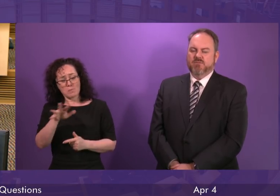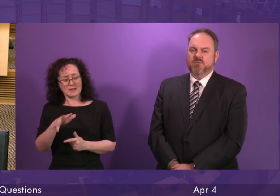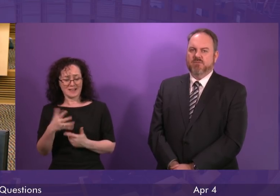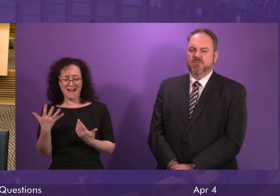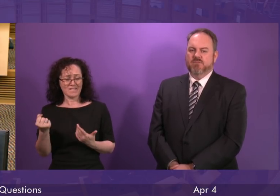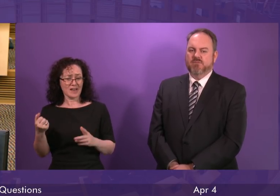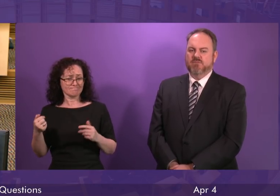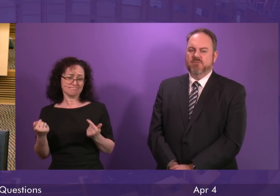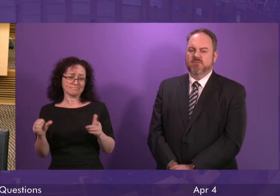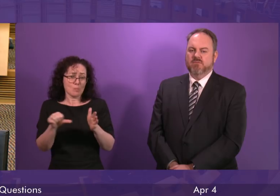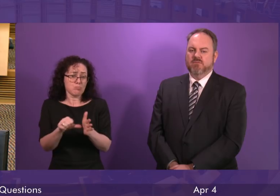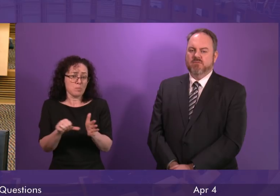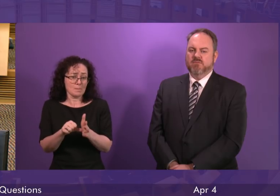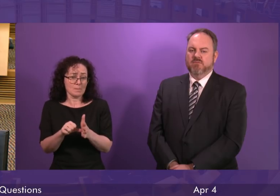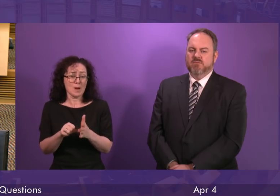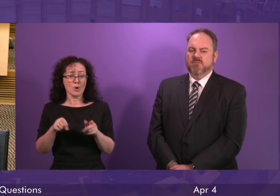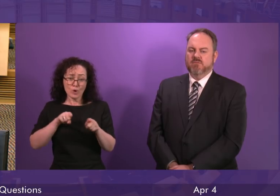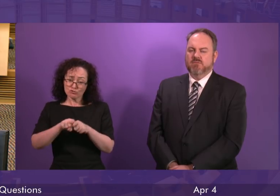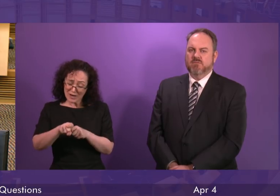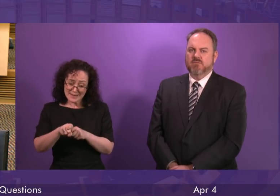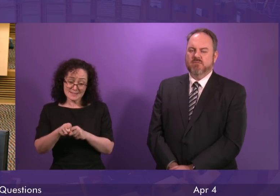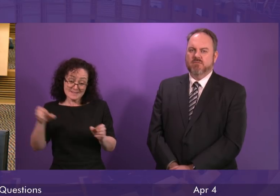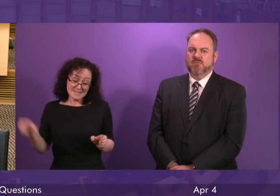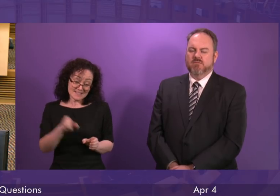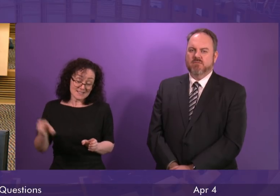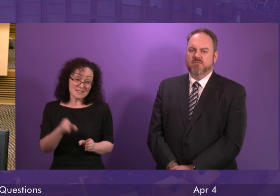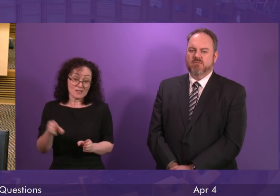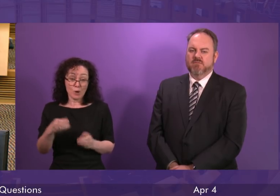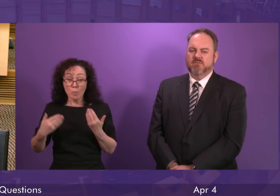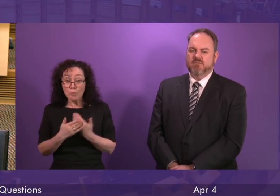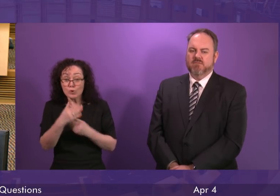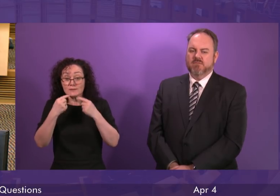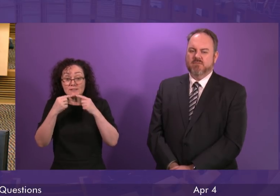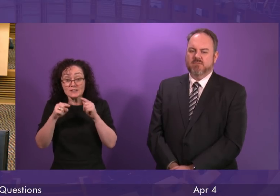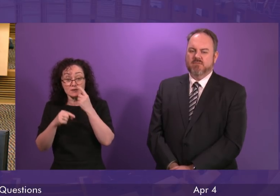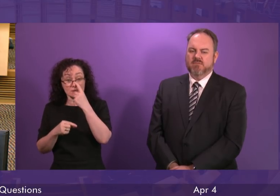addressing by taking action to recruit and retain teachers. We can see from the exam